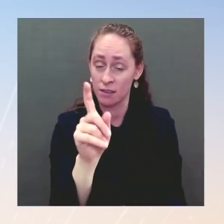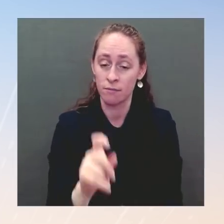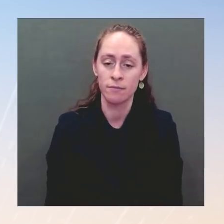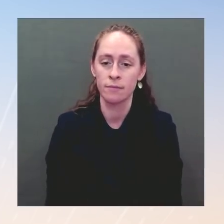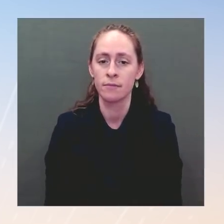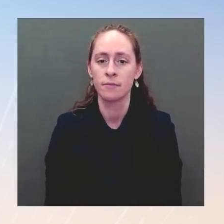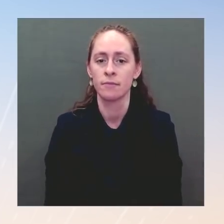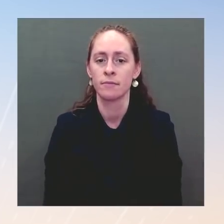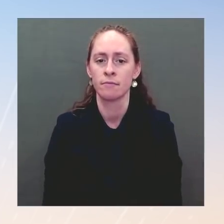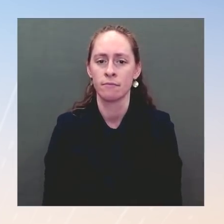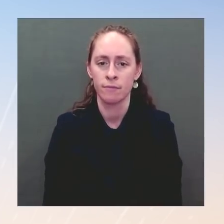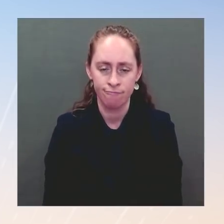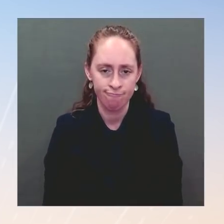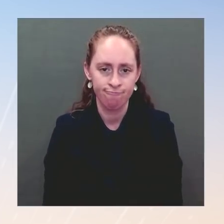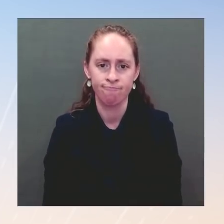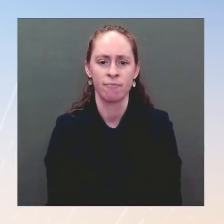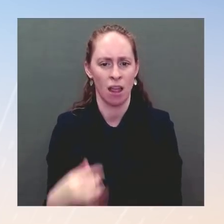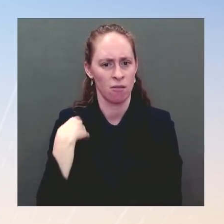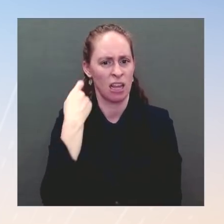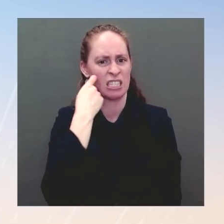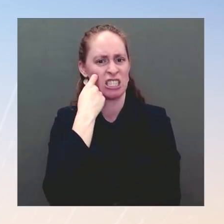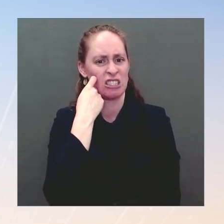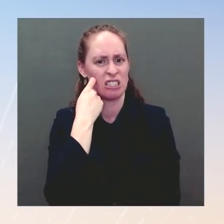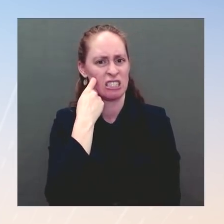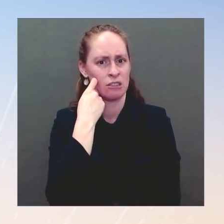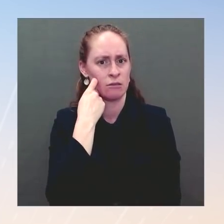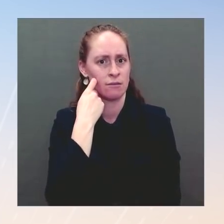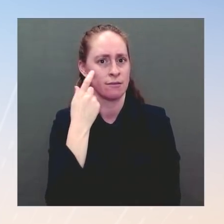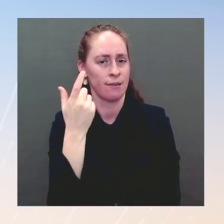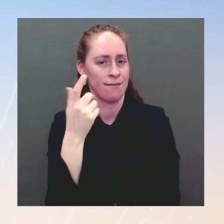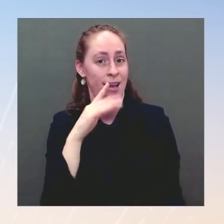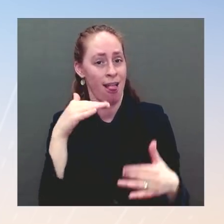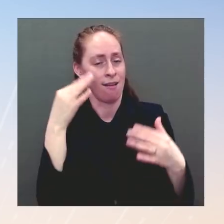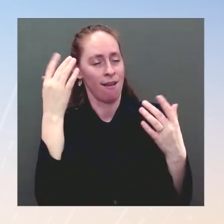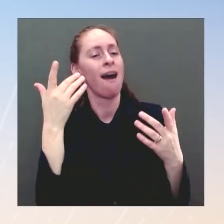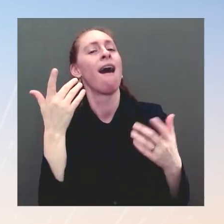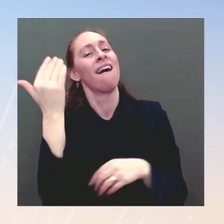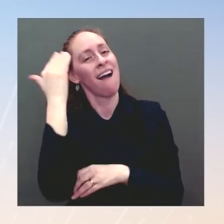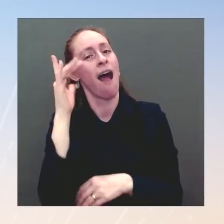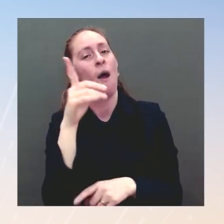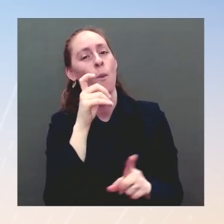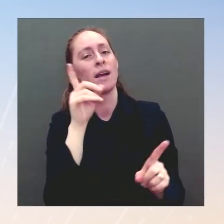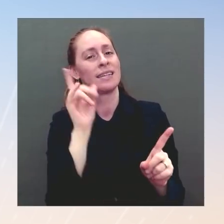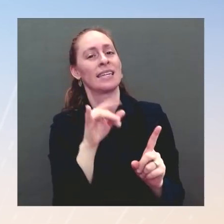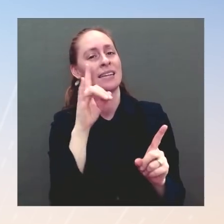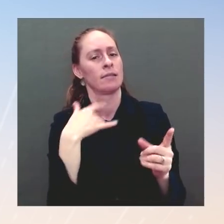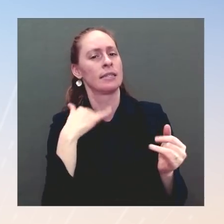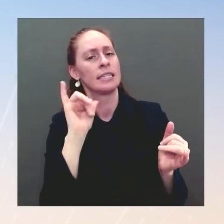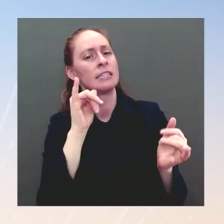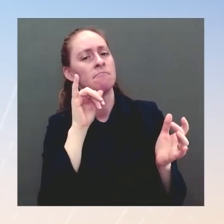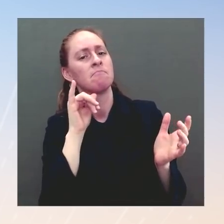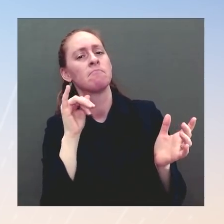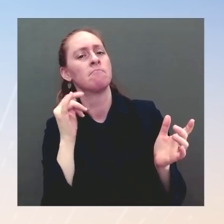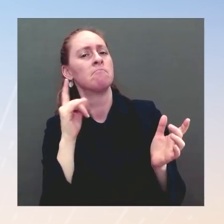we'll certainly consider what actions could be taken as well. The Press: Can I ask one final question, actually, on the JCPOA? Ms. Psaki: Sure.